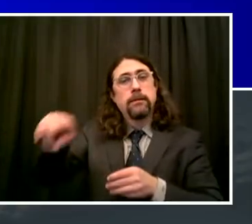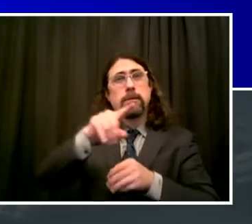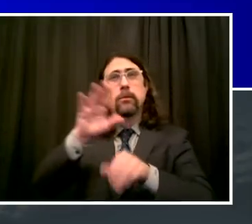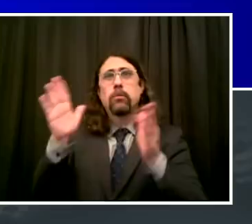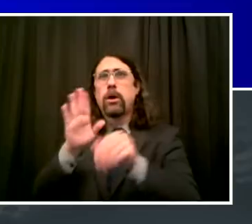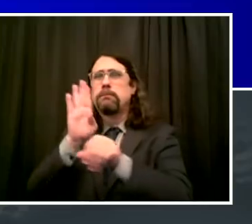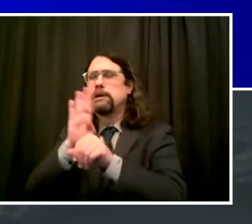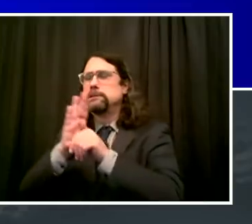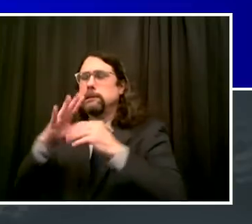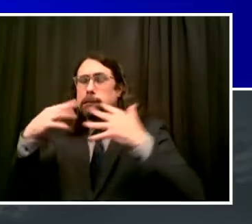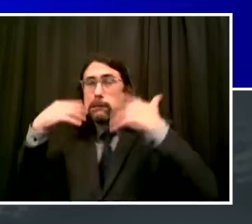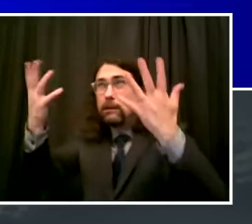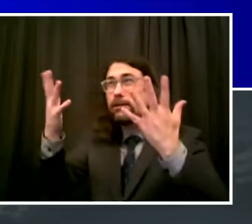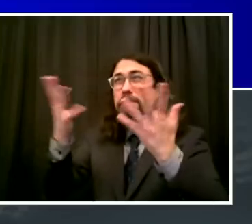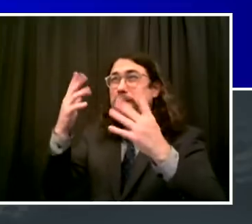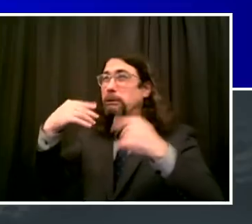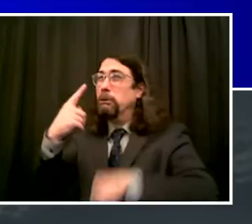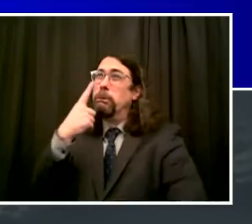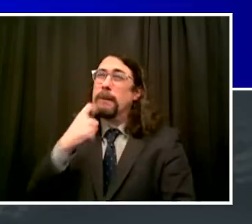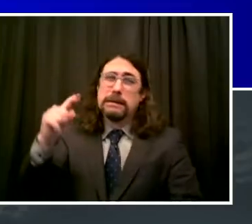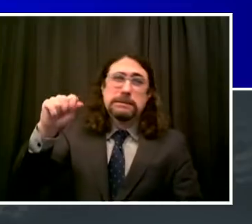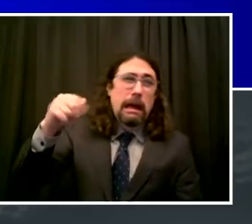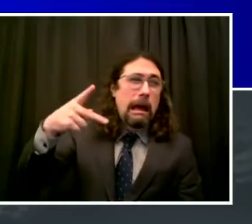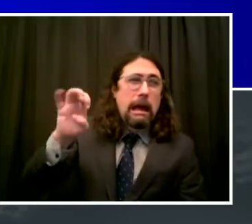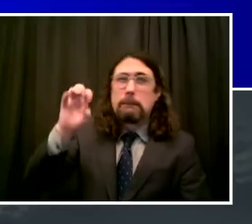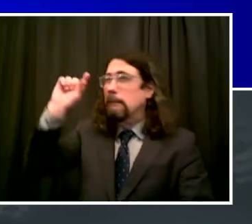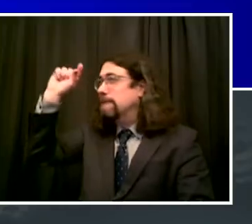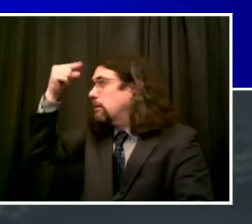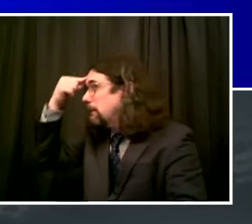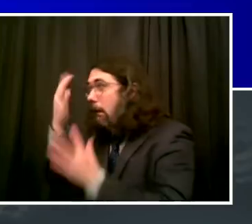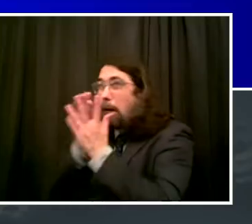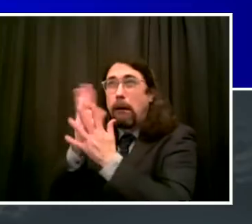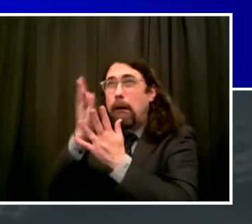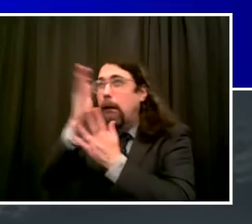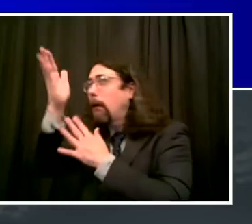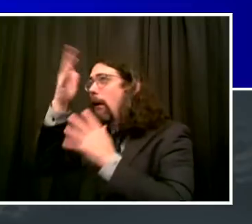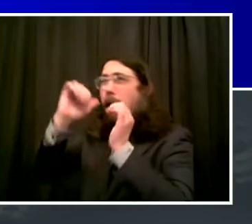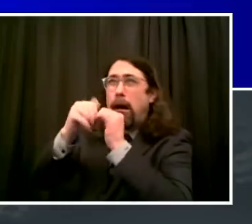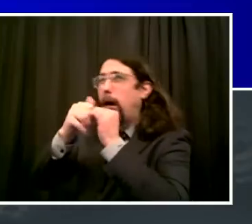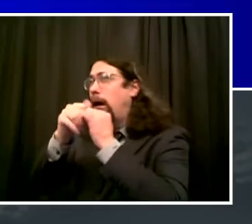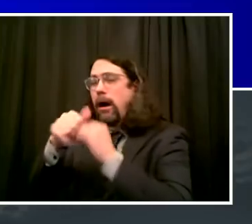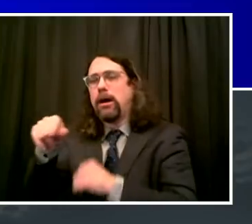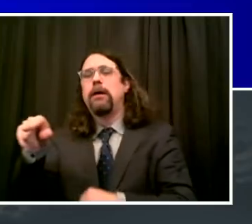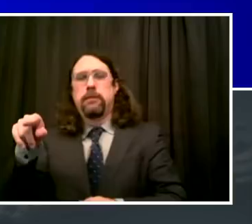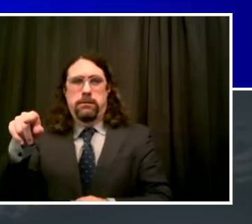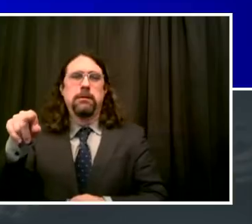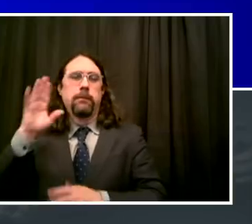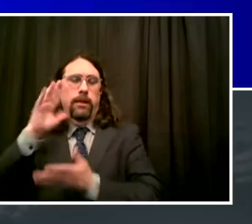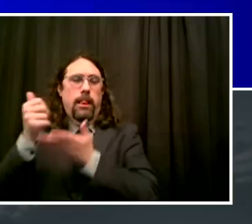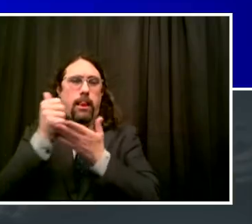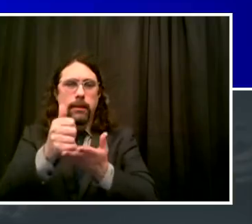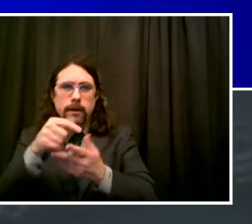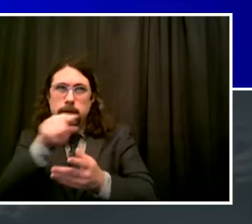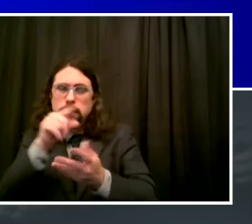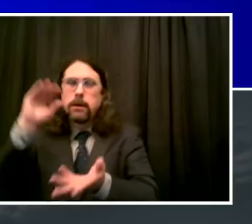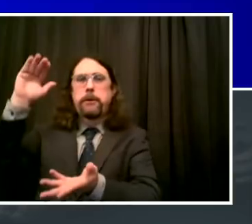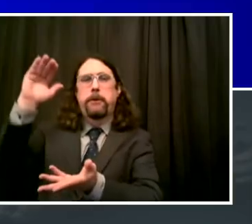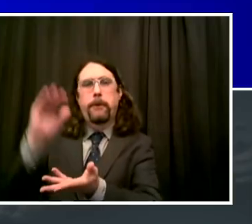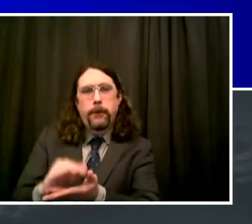HAVE TO SIMPLIFY WHAT THEY ARE GOINGRH TNT. HERE'S A MOMENT OF CRISIS, BUT IT'S ALSO A MOMENT TO RETHINK HAWT WEDO WITH AND FOR SMALL